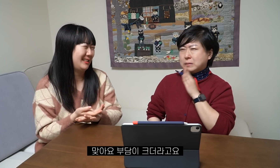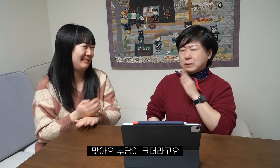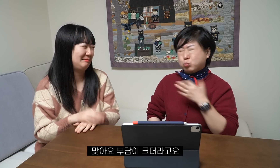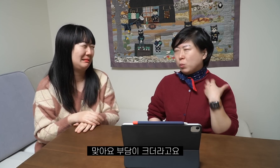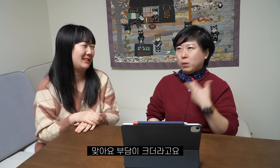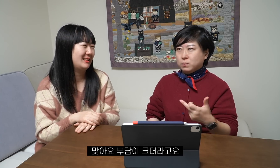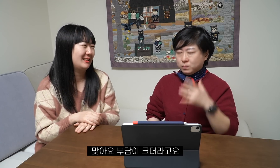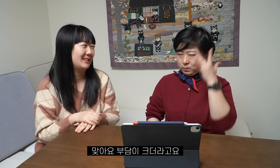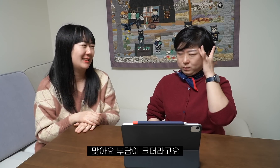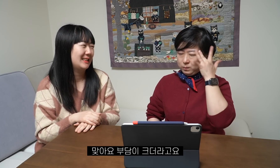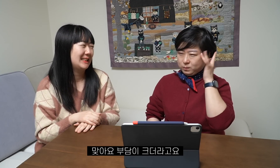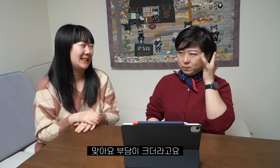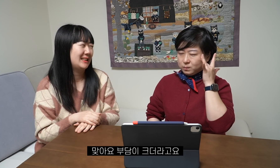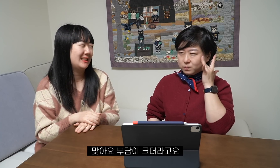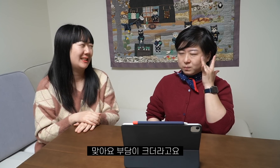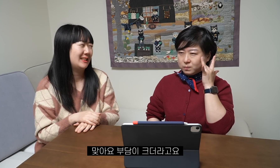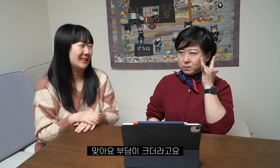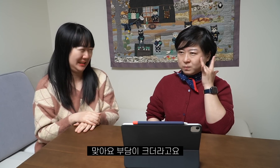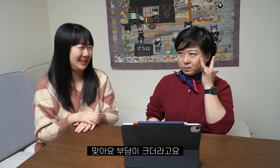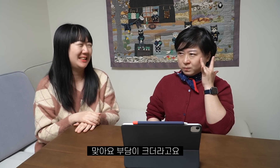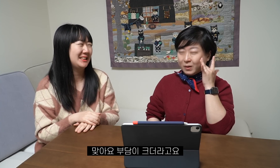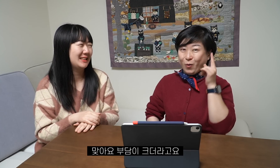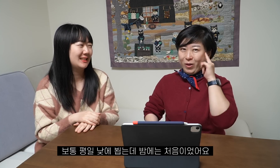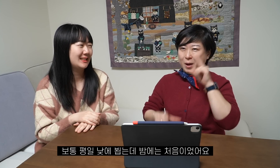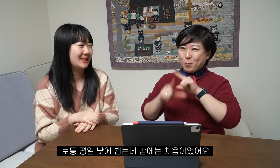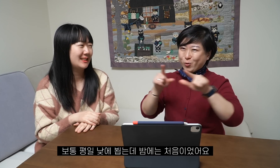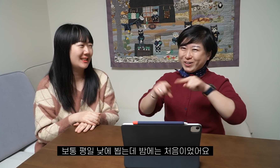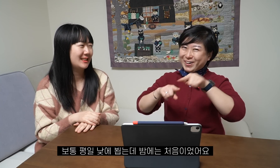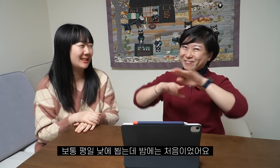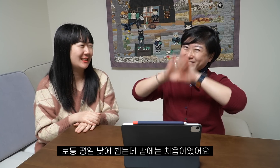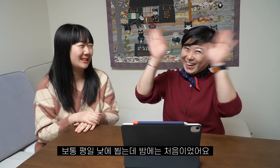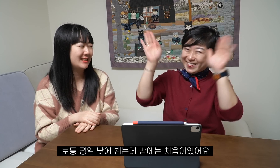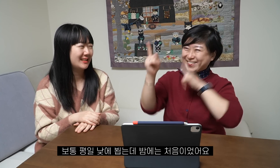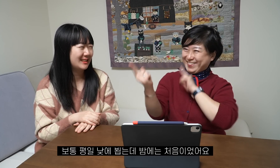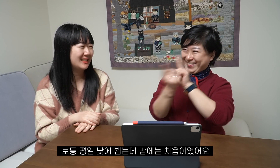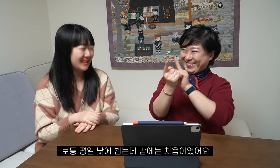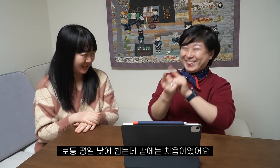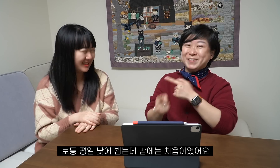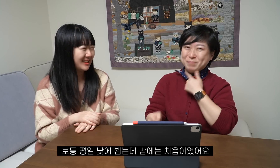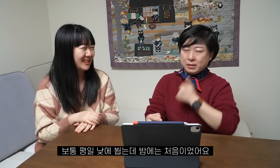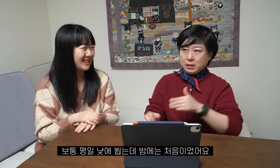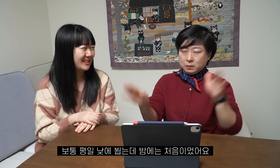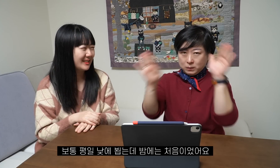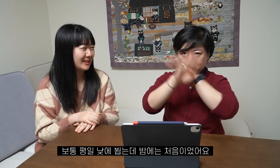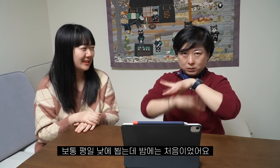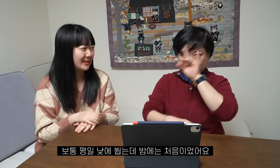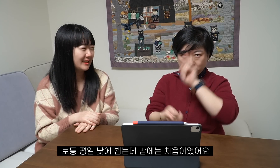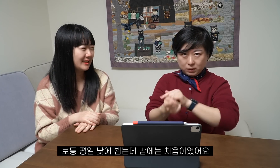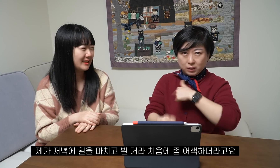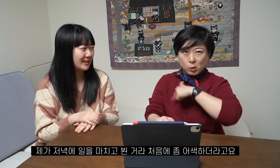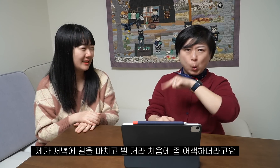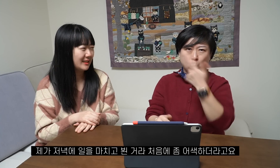That's right. It was a big burden. We usually see each other during the daytime on weekdays, but it was the first time at night.